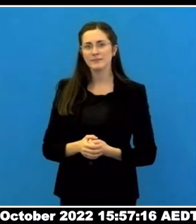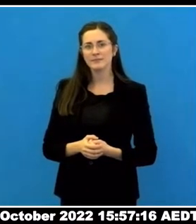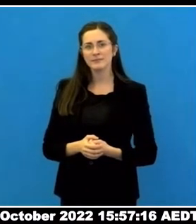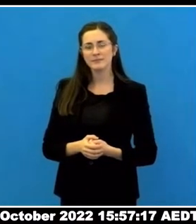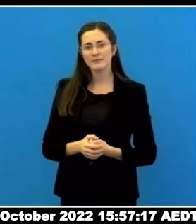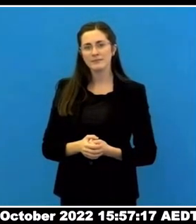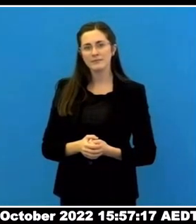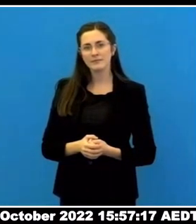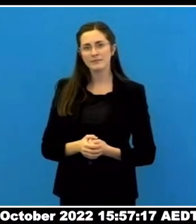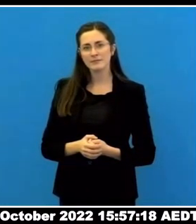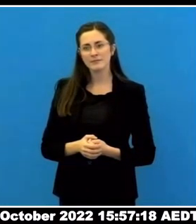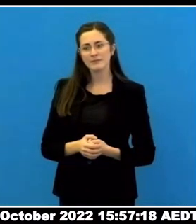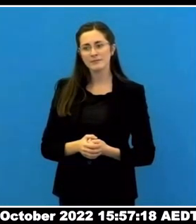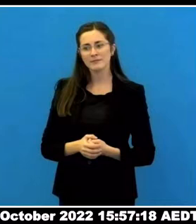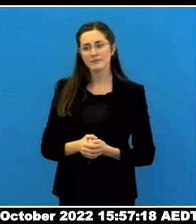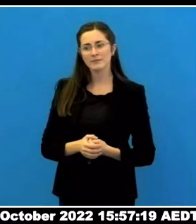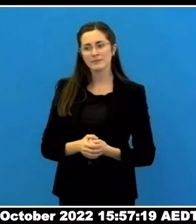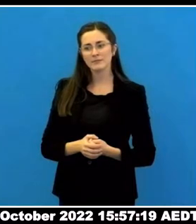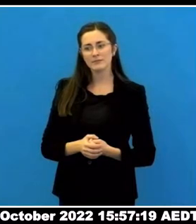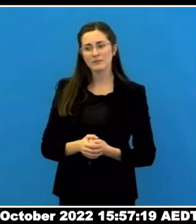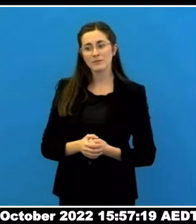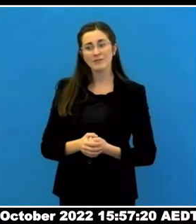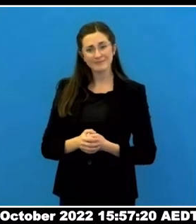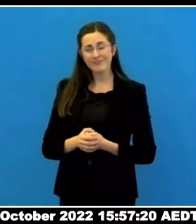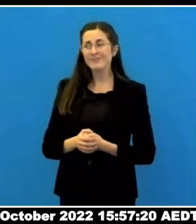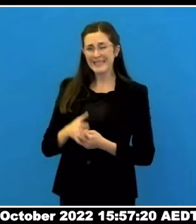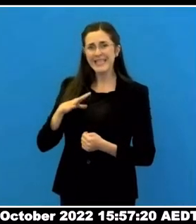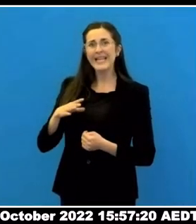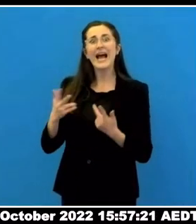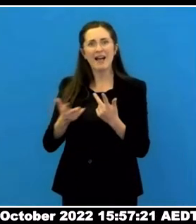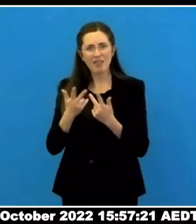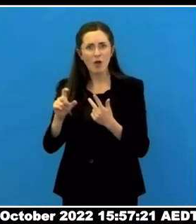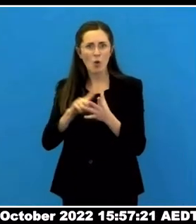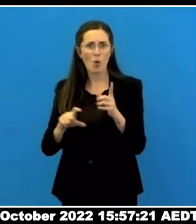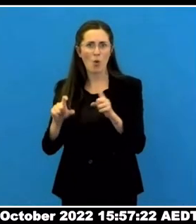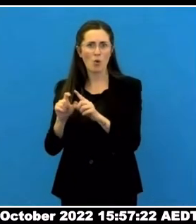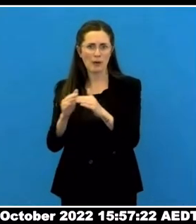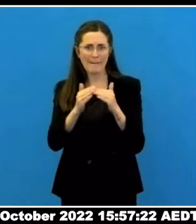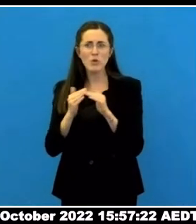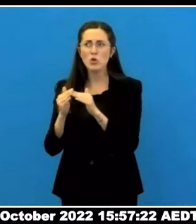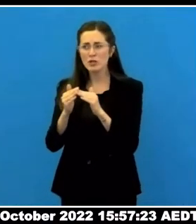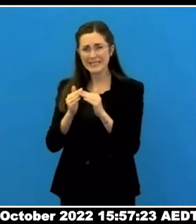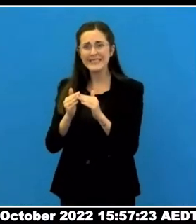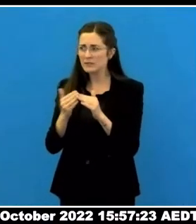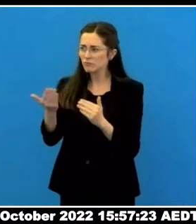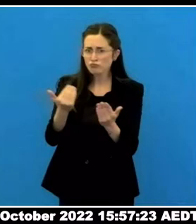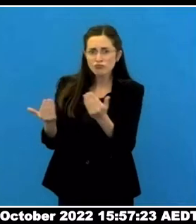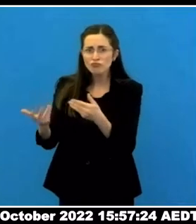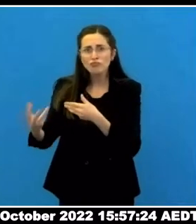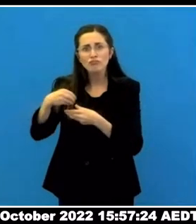receive a better supports from the from the service that is available for them.